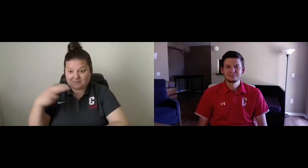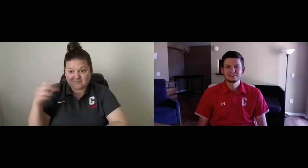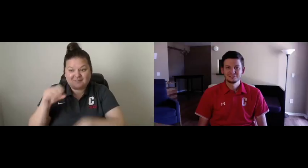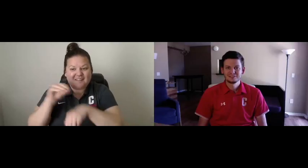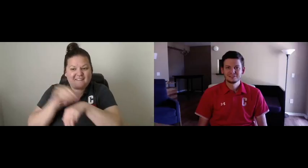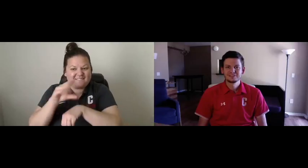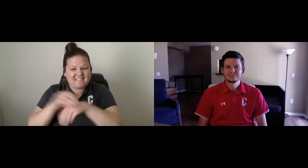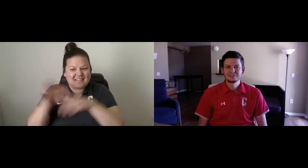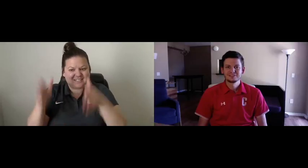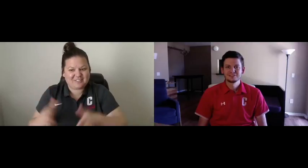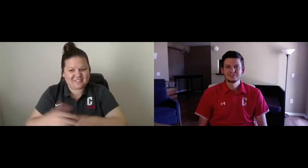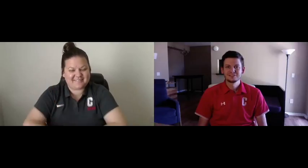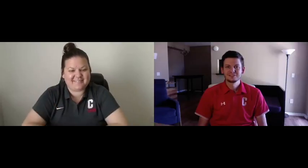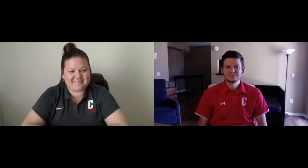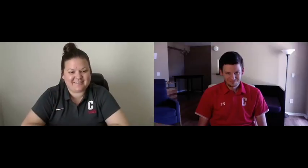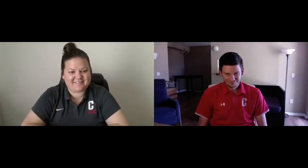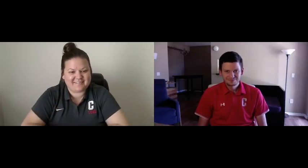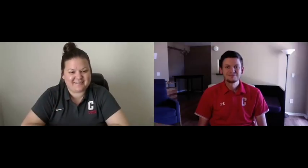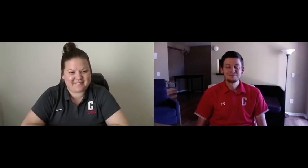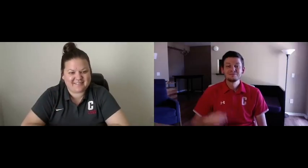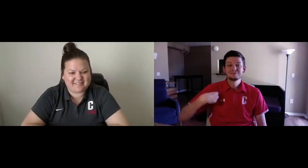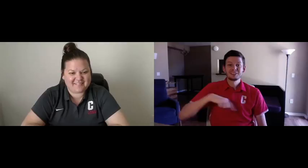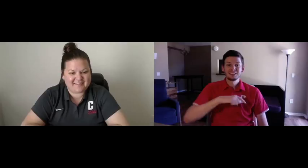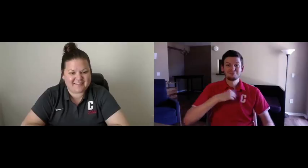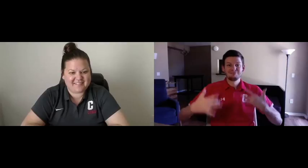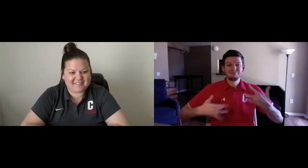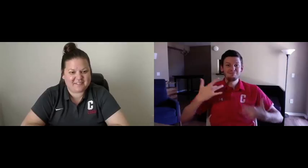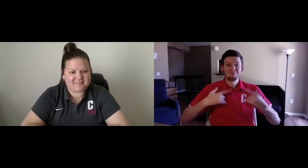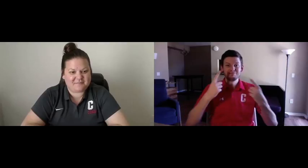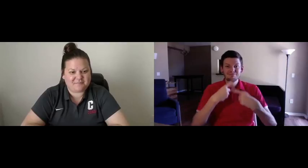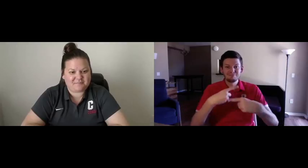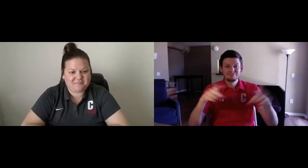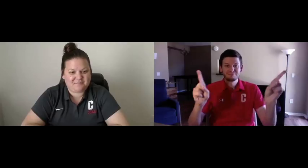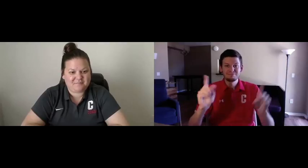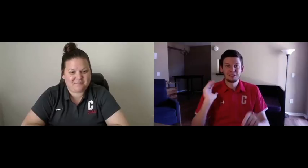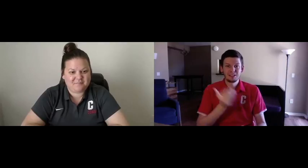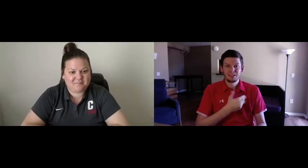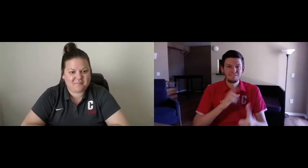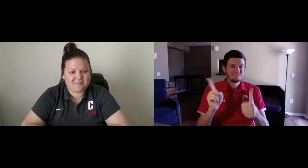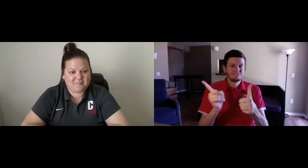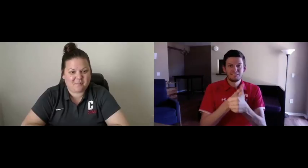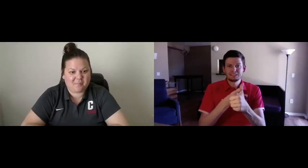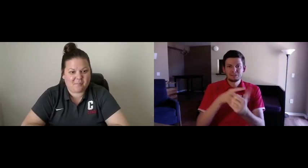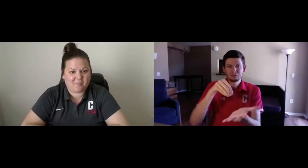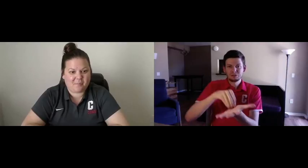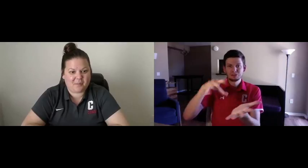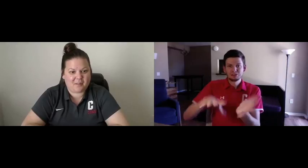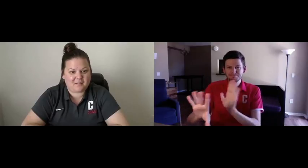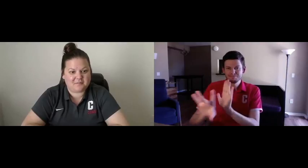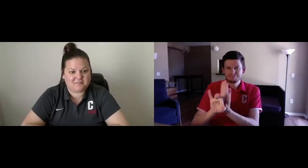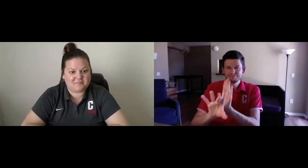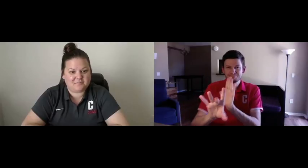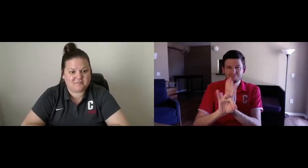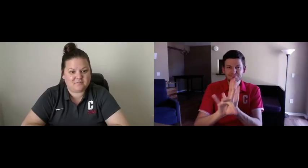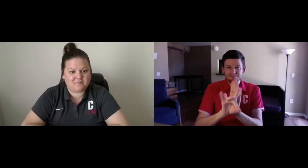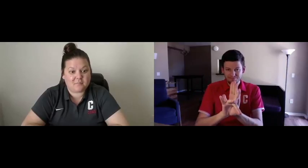advisors. We sure are and we are excited to announce our very first recipients of our awards.